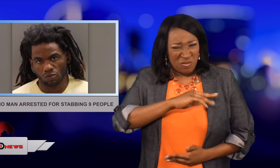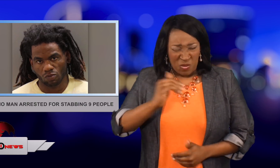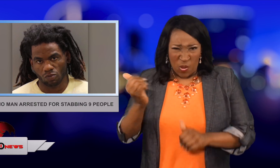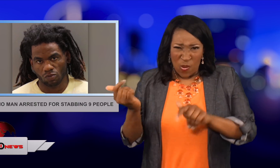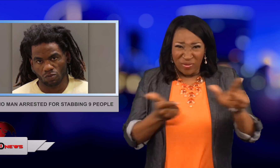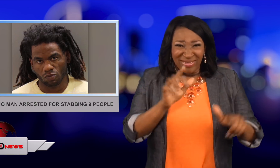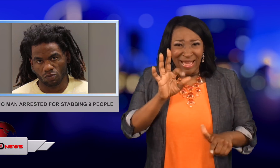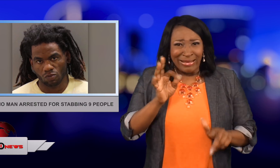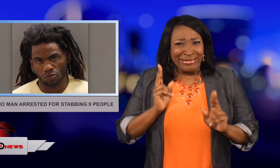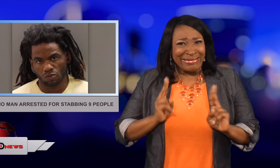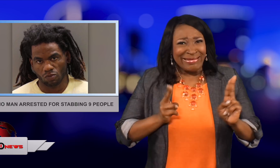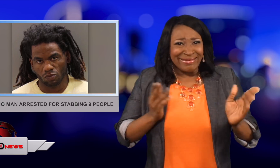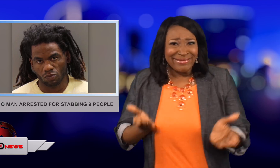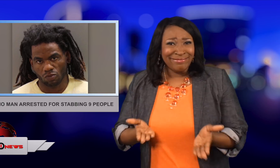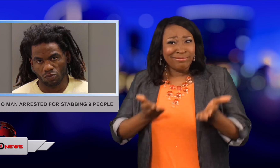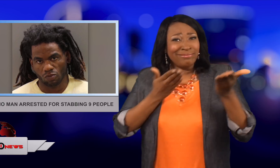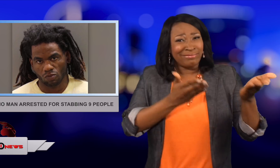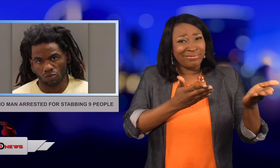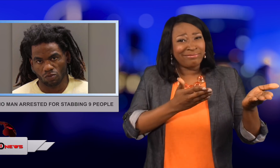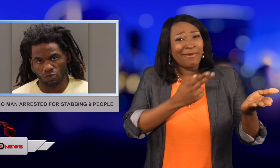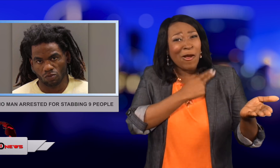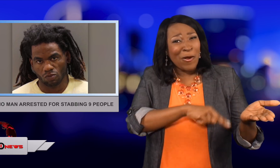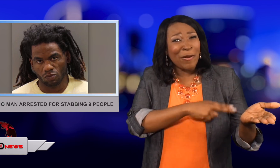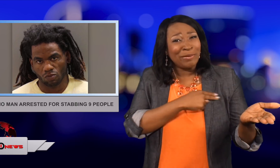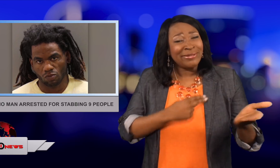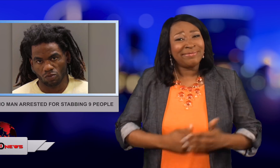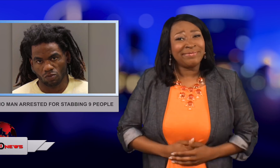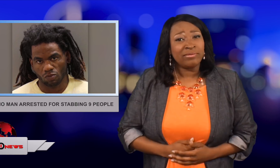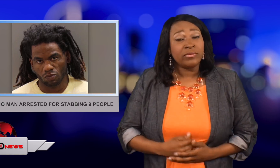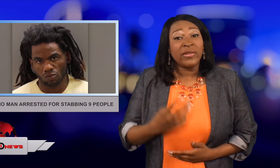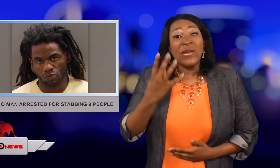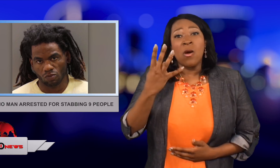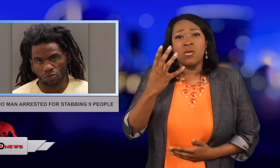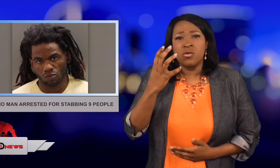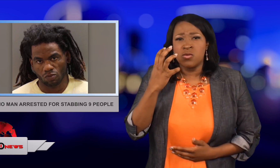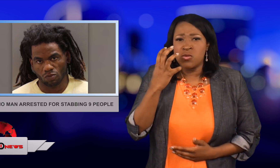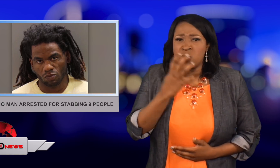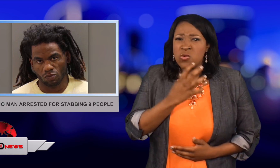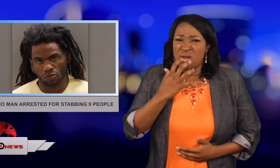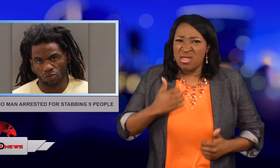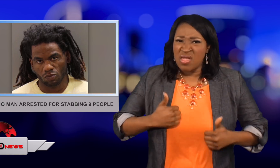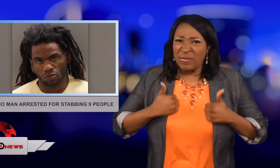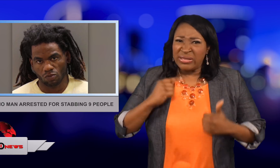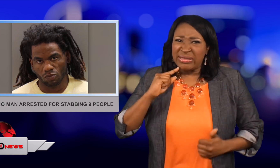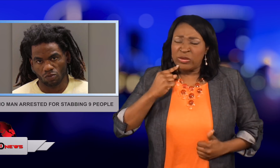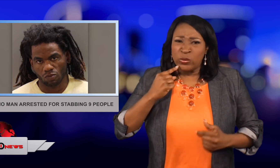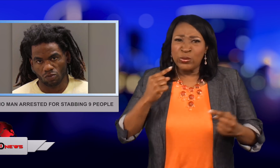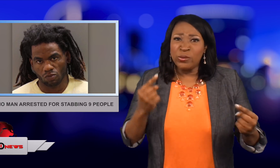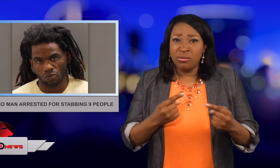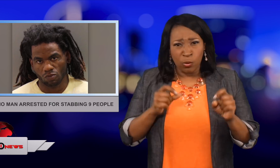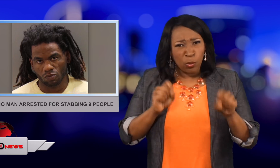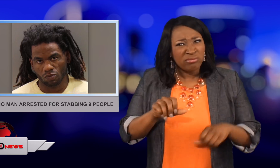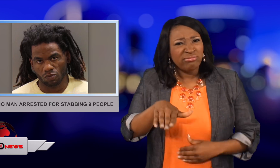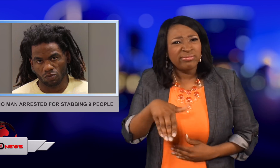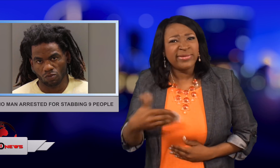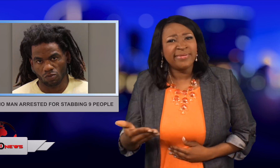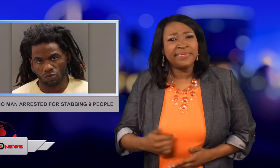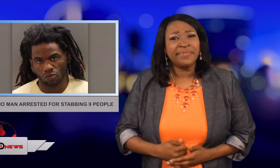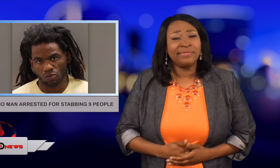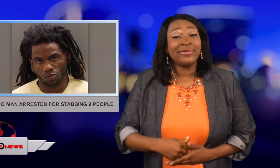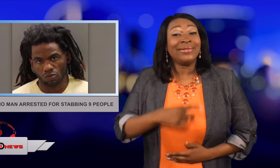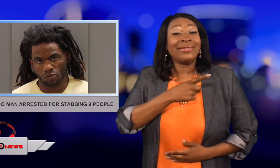All nine victims were rushed to the hospital, four of them suffered life-threatening injuries.